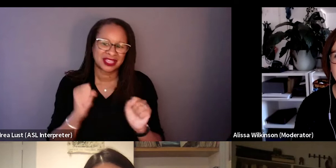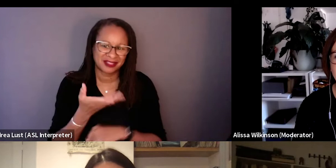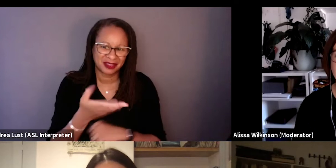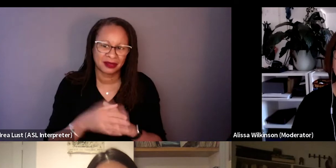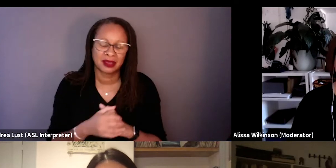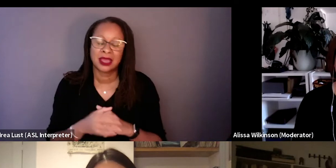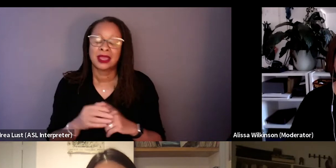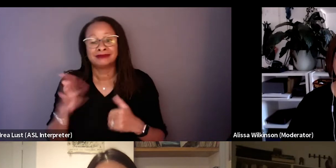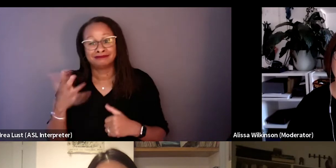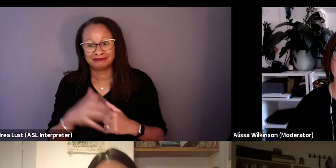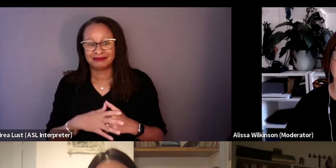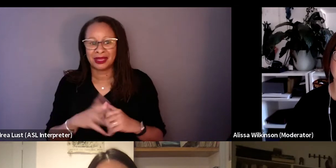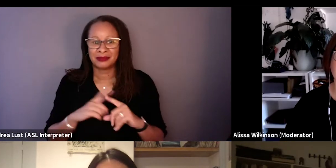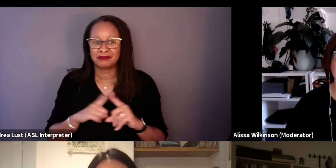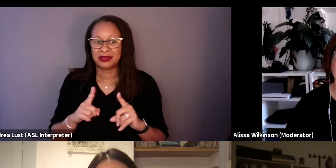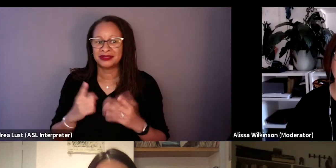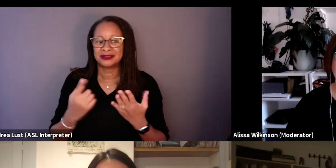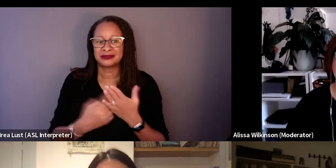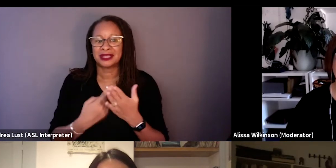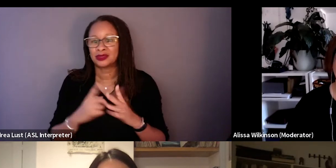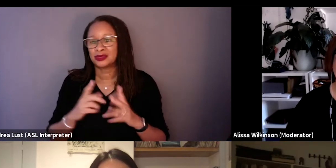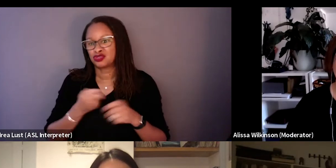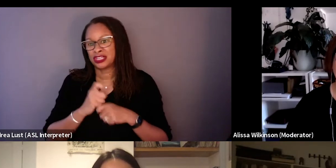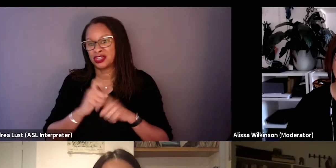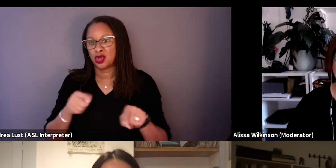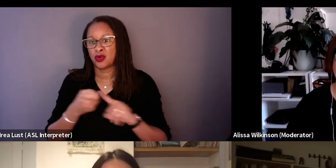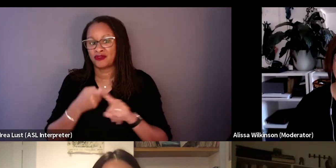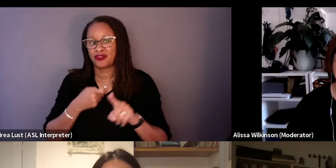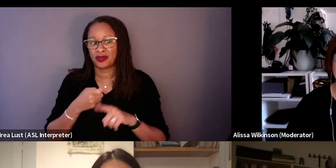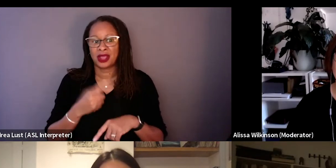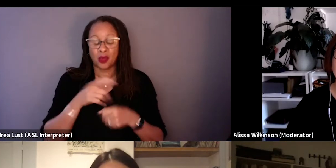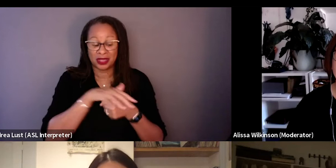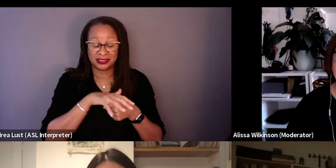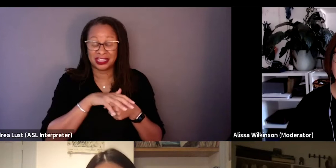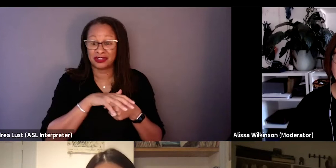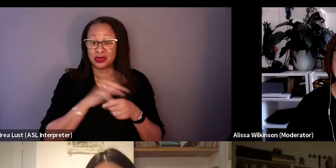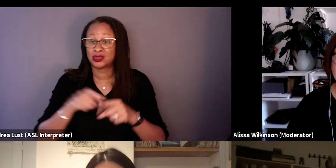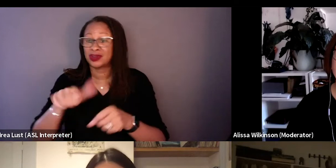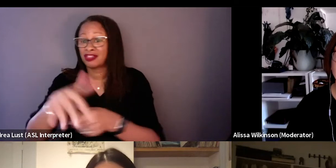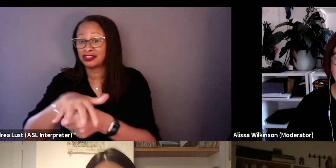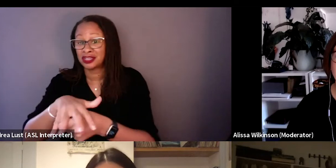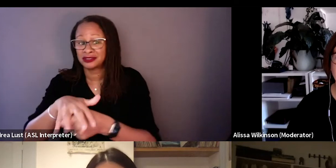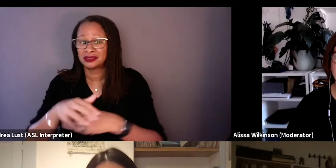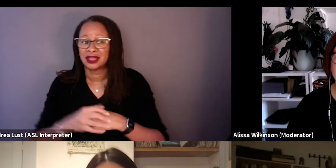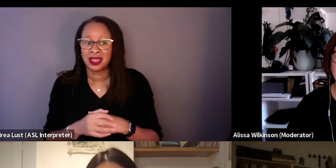But also it was tricky to go from one territory to another territory. It was confusing.